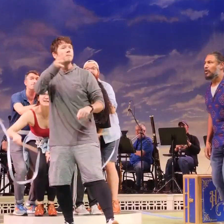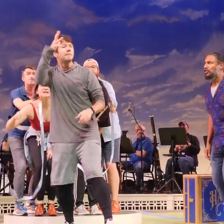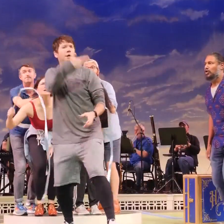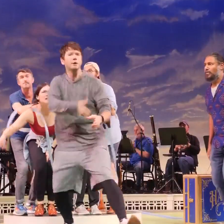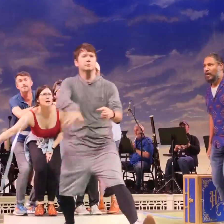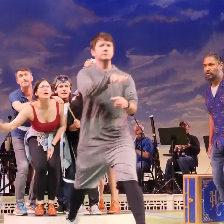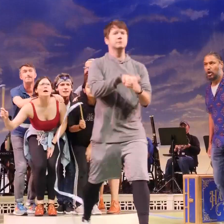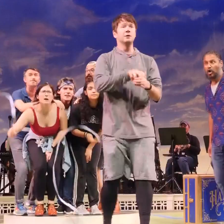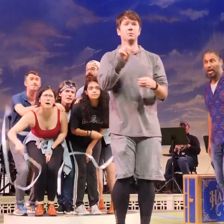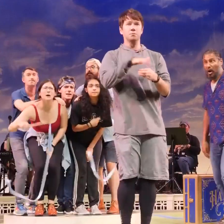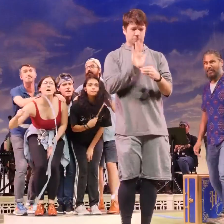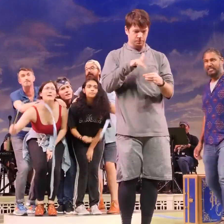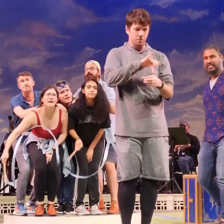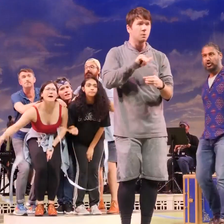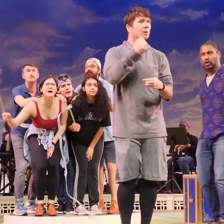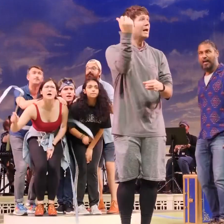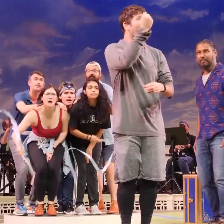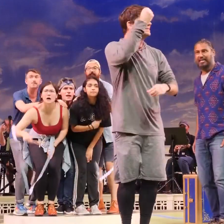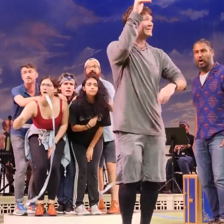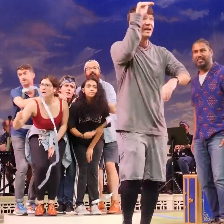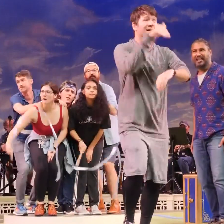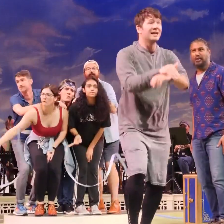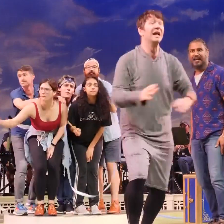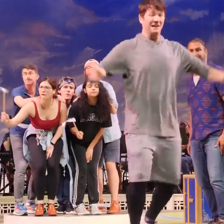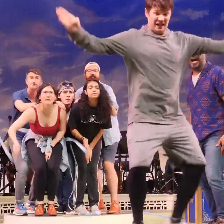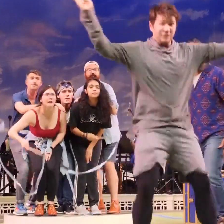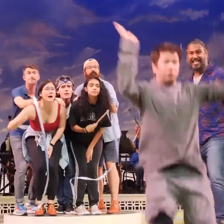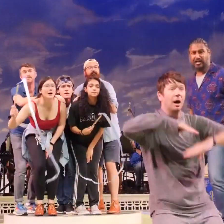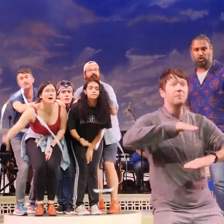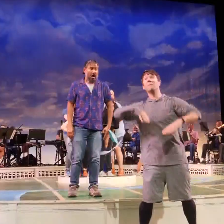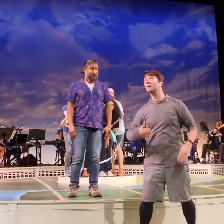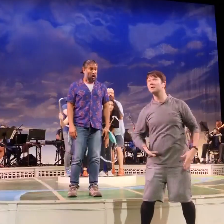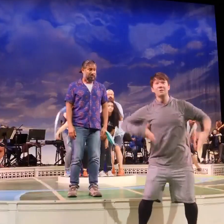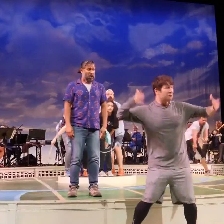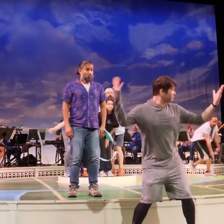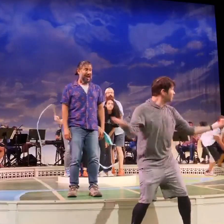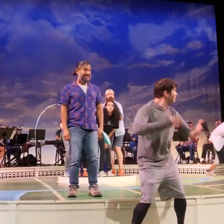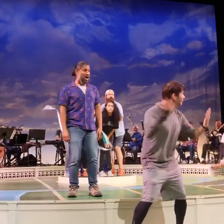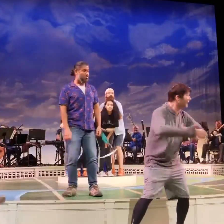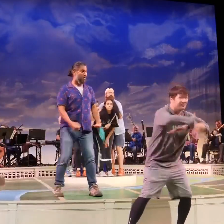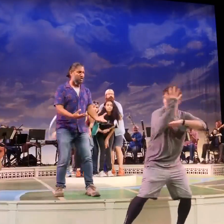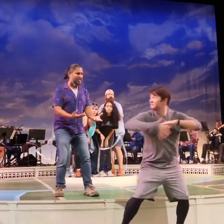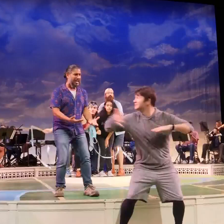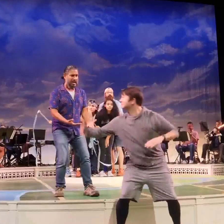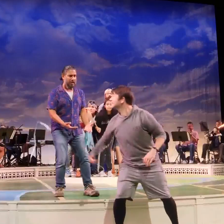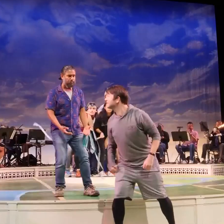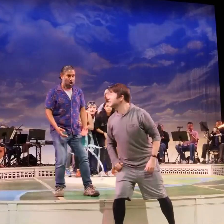any water. Tell your parents are from birth Cavalry was working as a carpenter in the theater scenery shots.